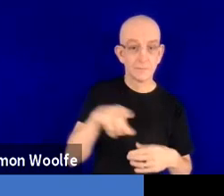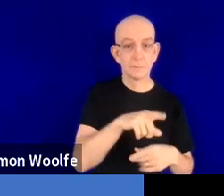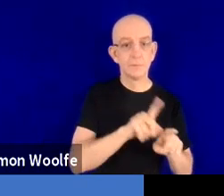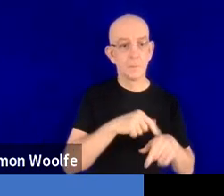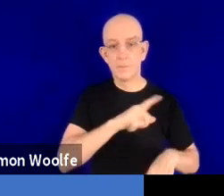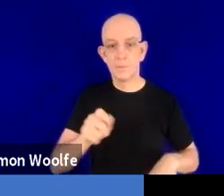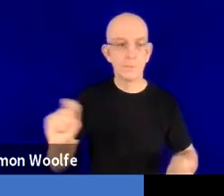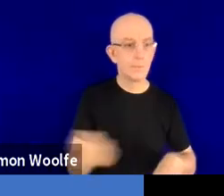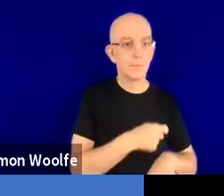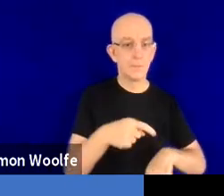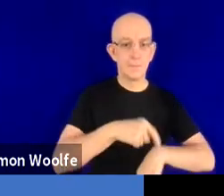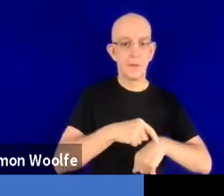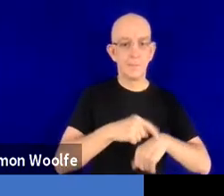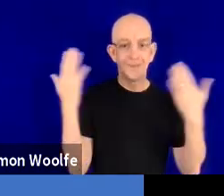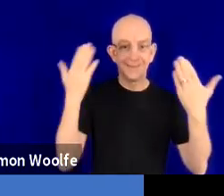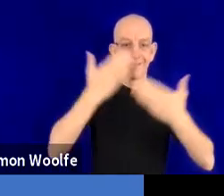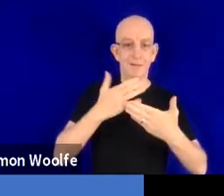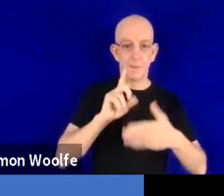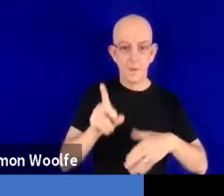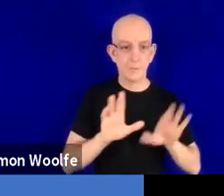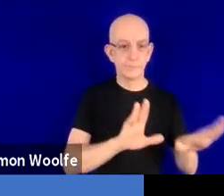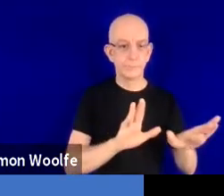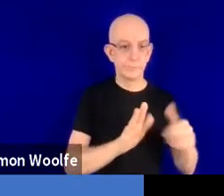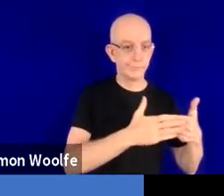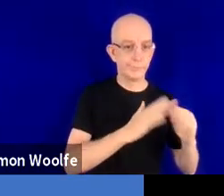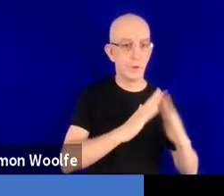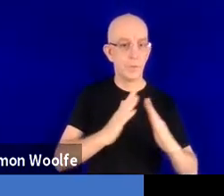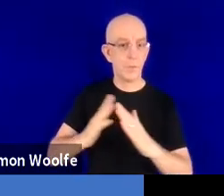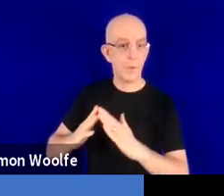Also payment delivery, often doing electronic transfer, door to door delivery